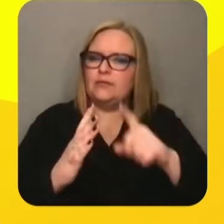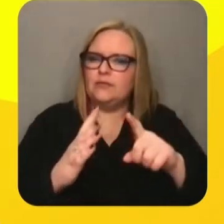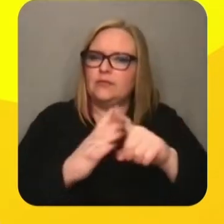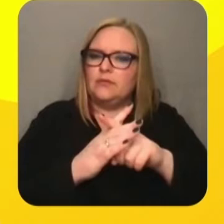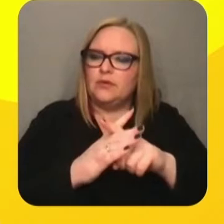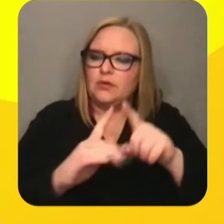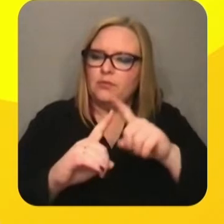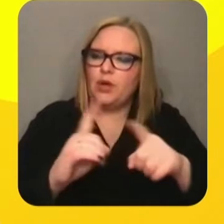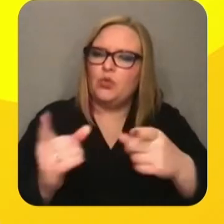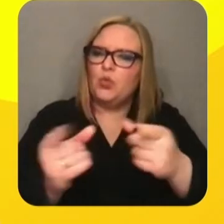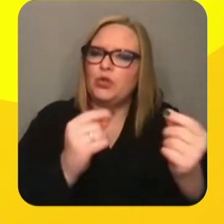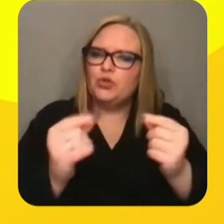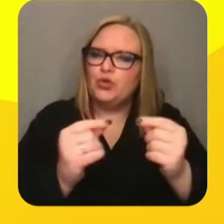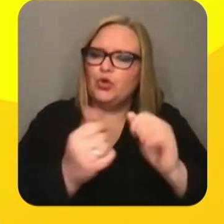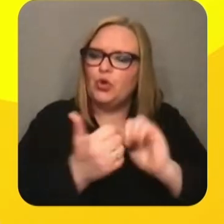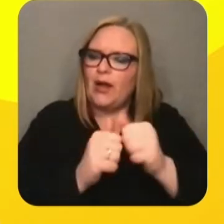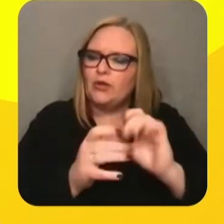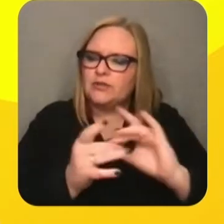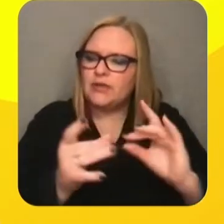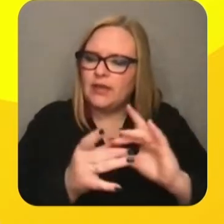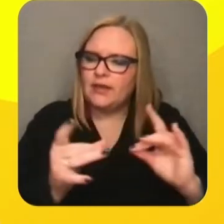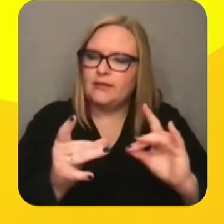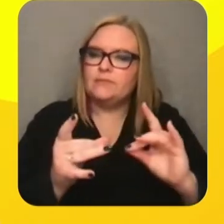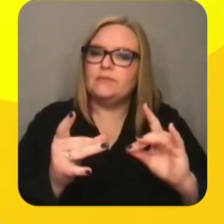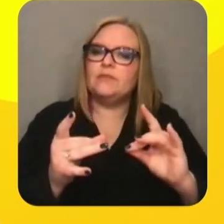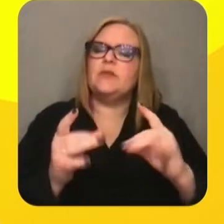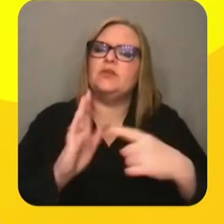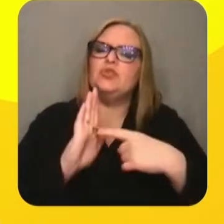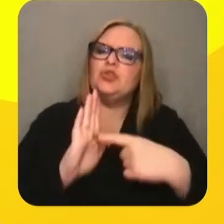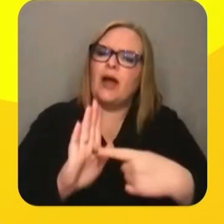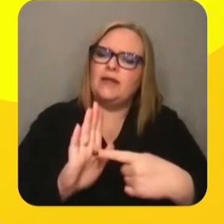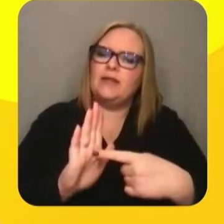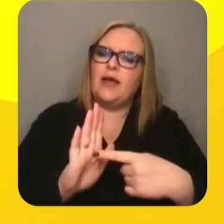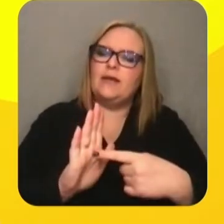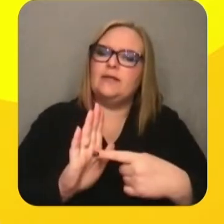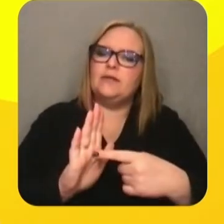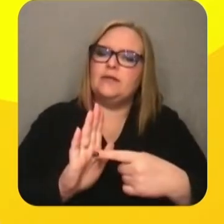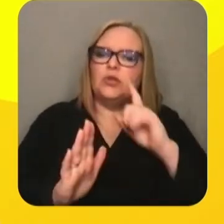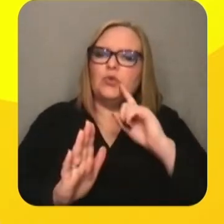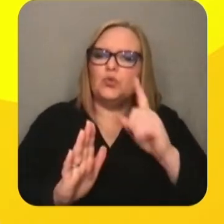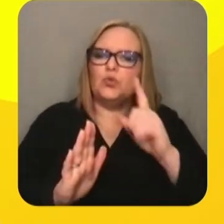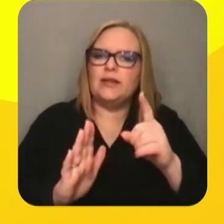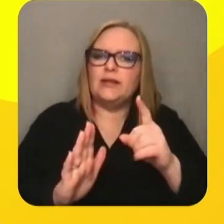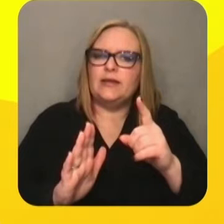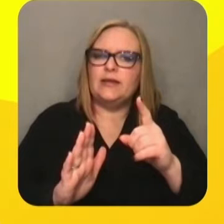And I think it's that piece of uncovering that and shining a light on your vulnerabilities and the challenges that you face to get to see these in.